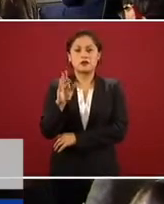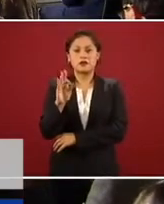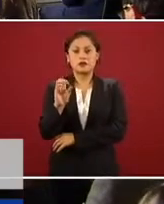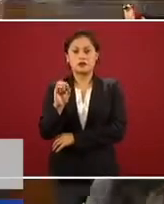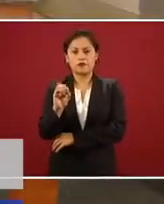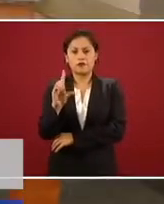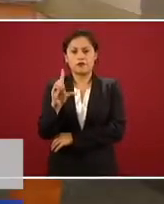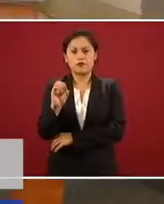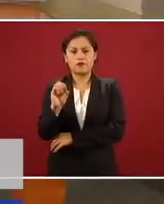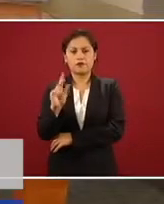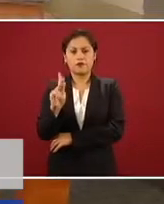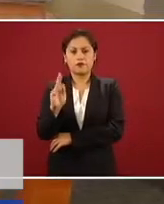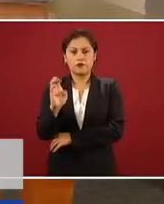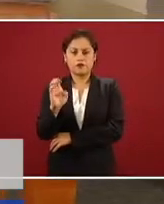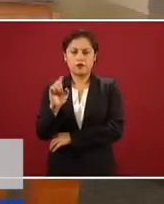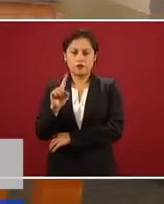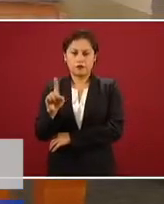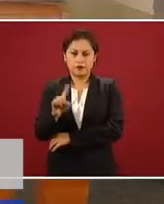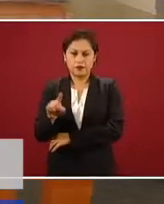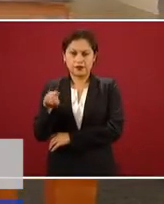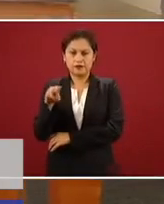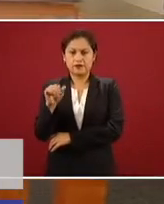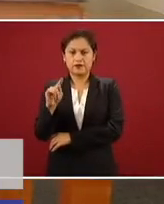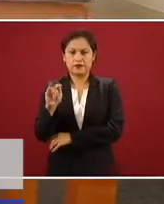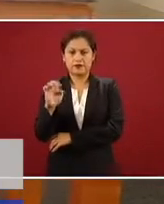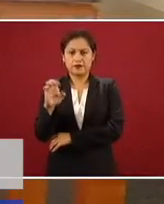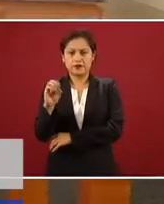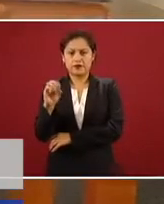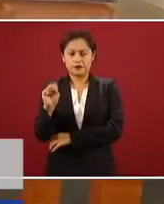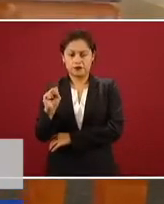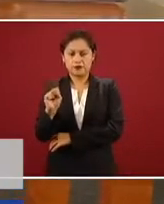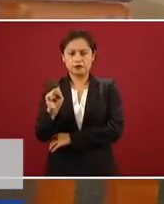so more information will be disseminated to the population so that they know how to act